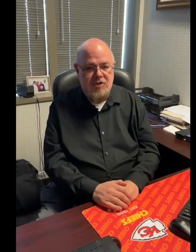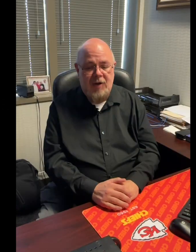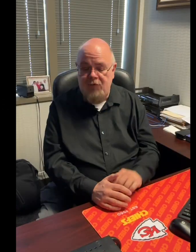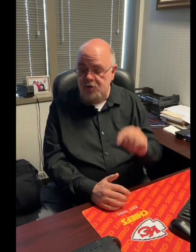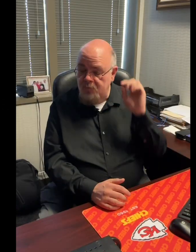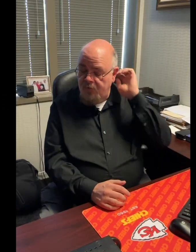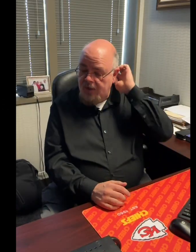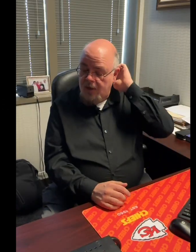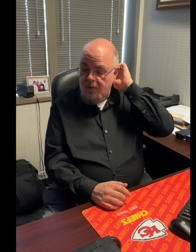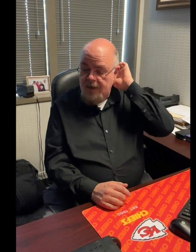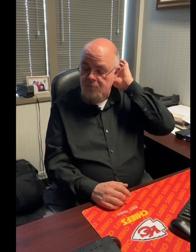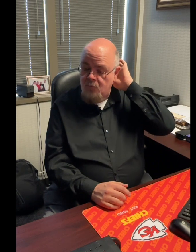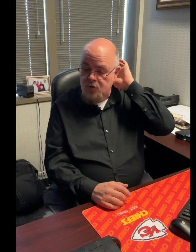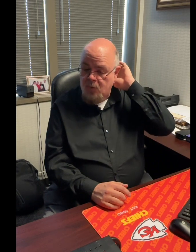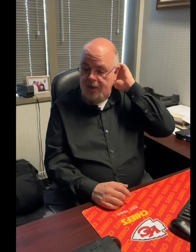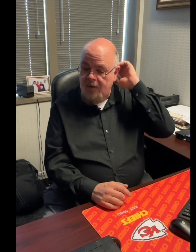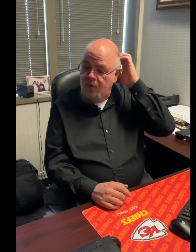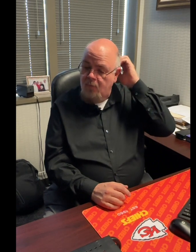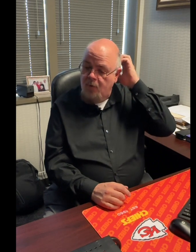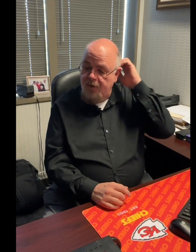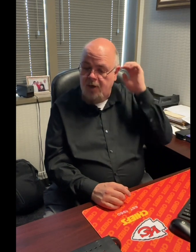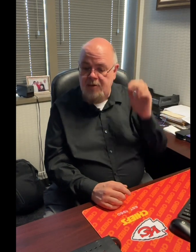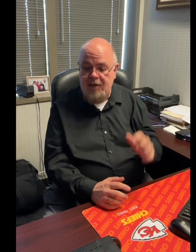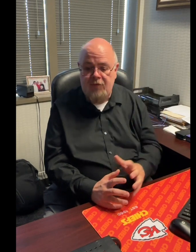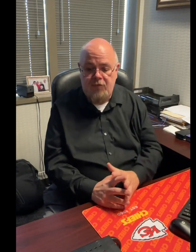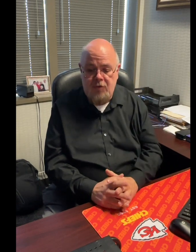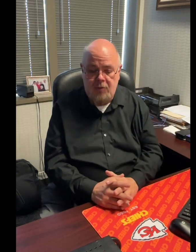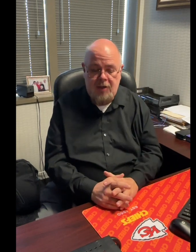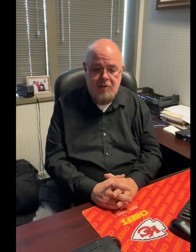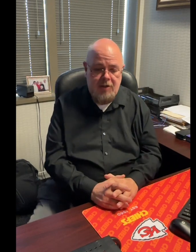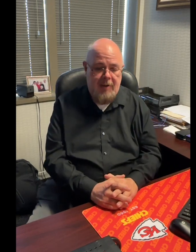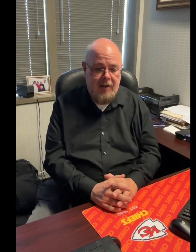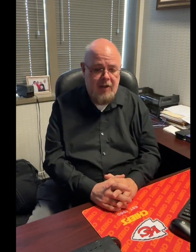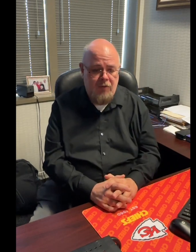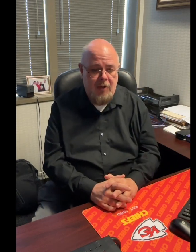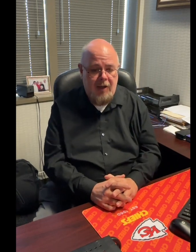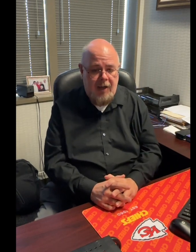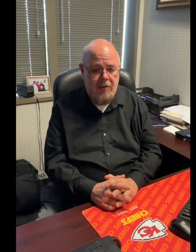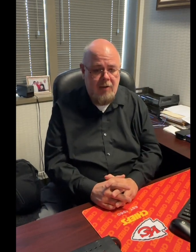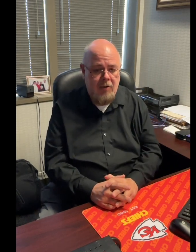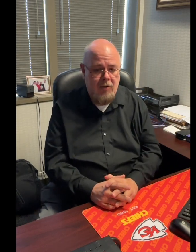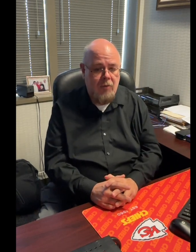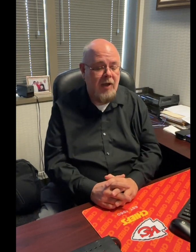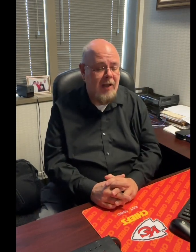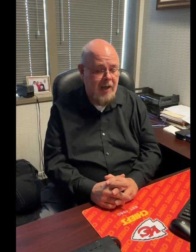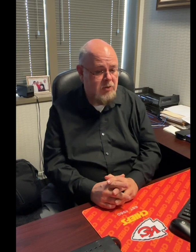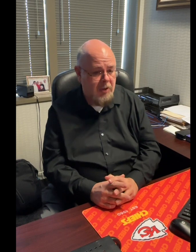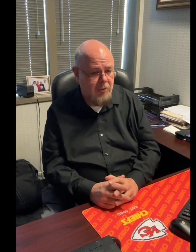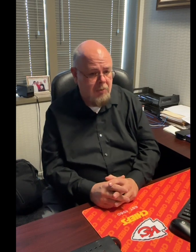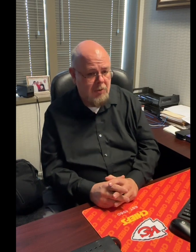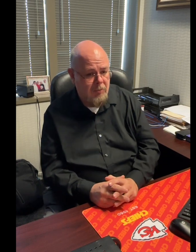So when I first moved here, I was working with our deaf unit. The Bailey Deaf Unit at Greer Hospital